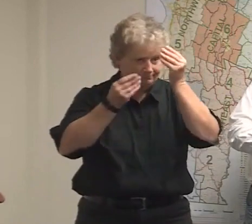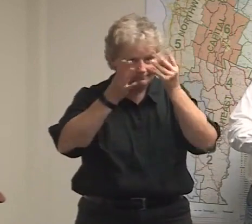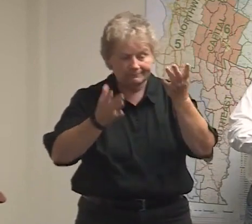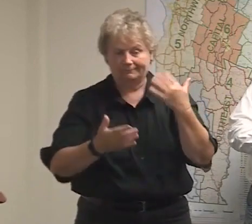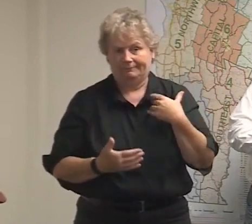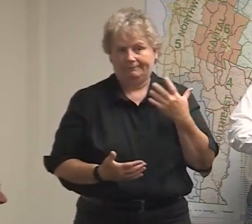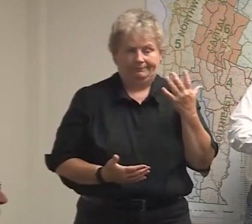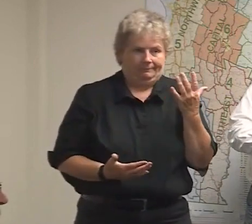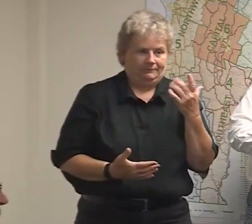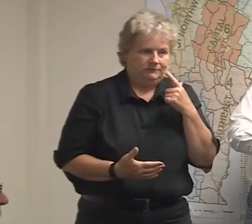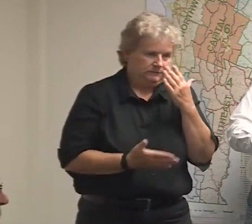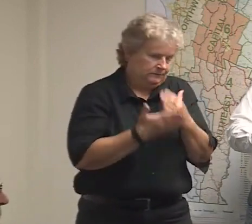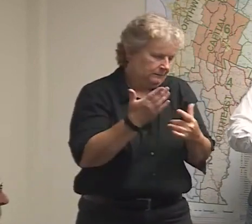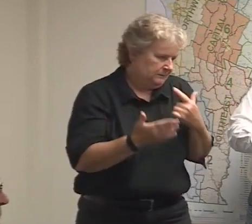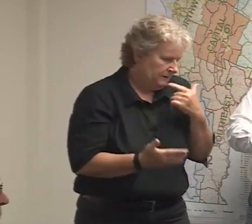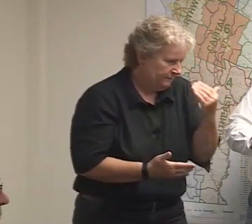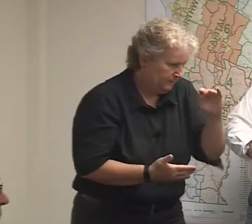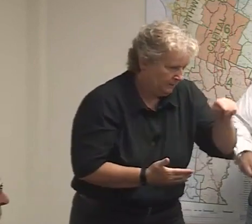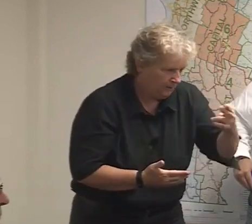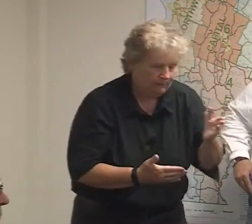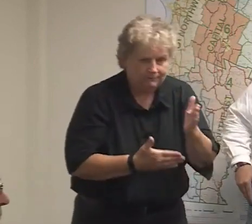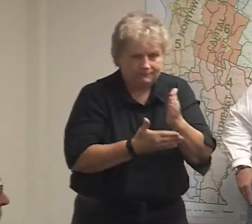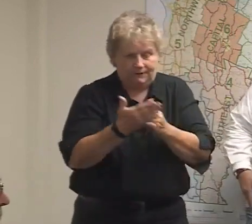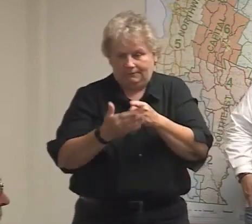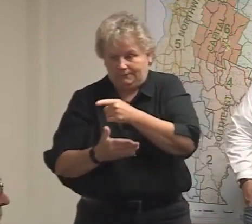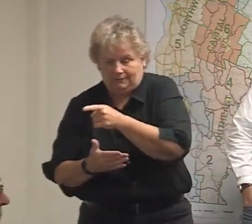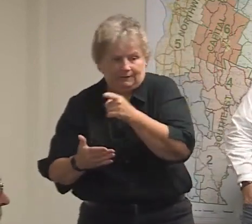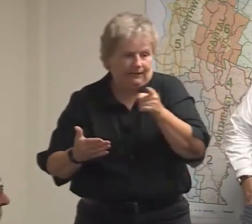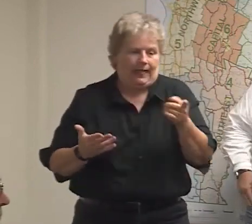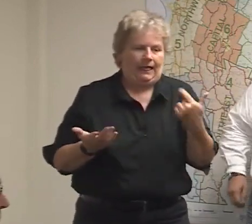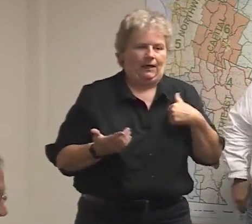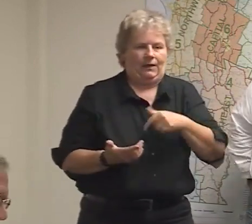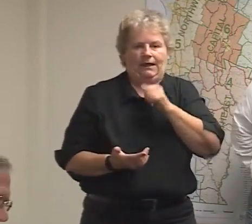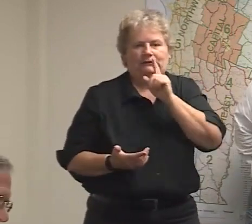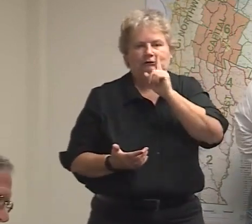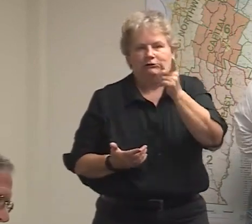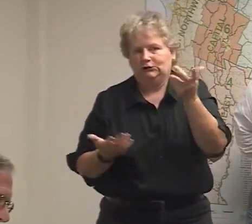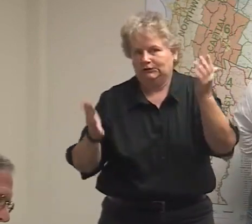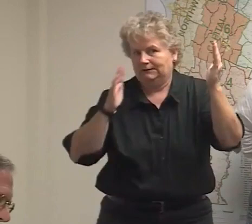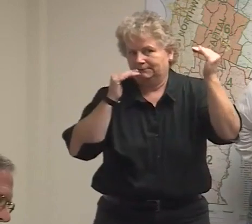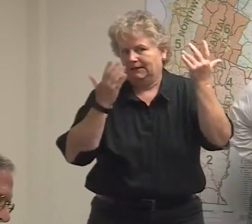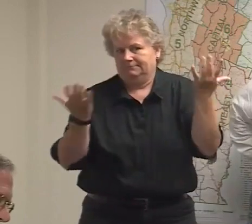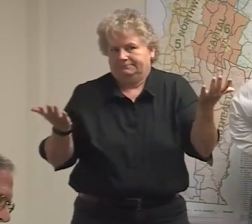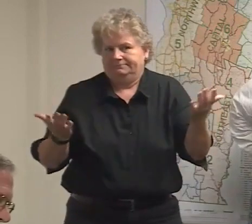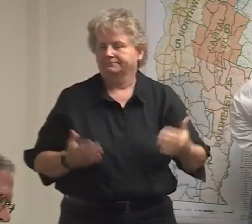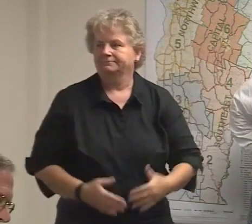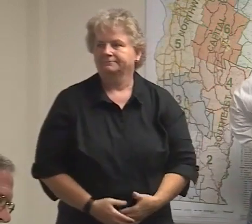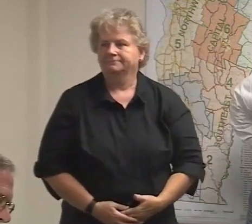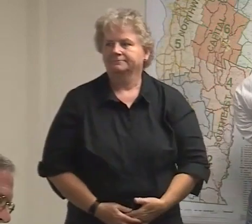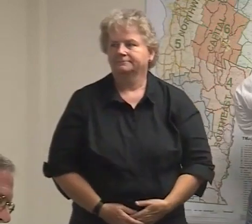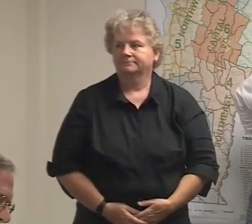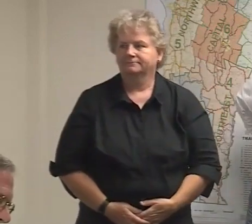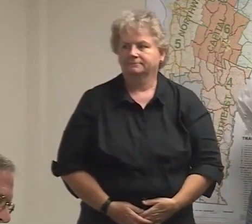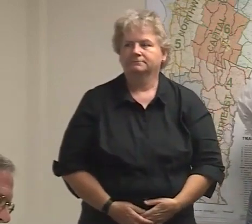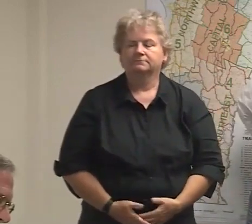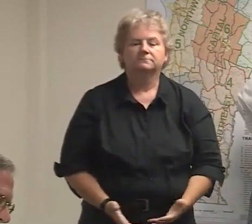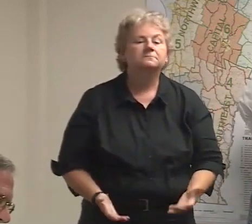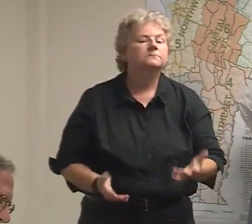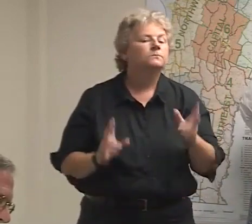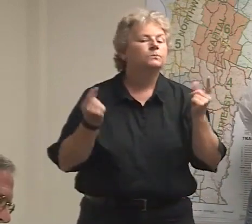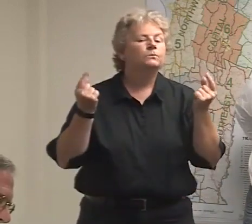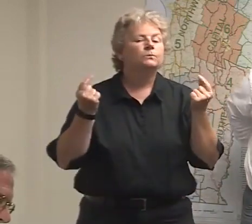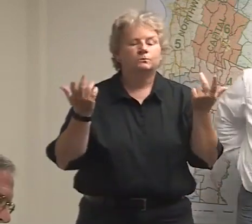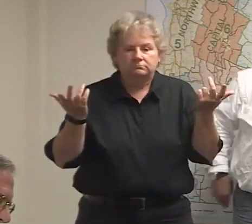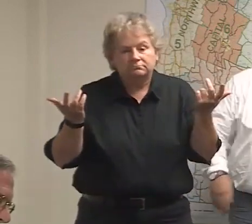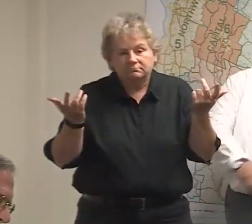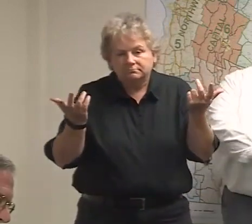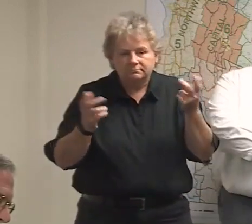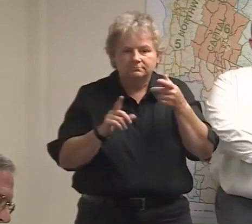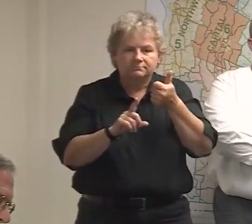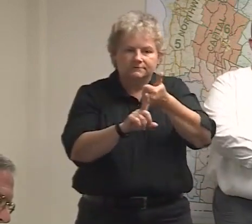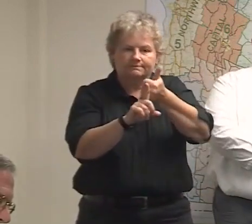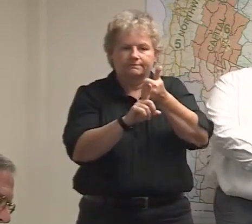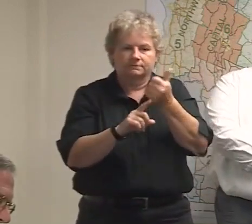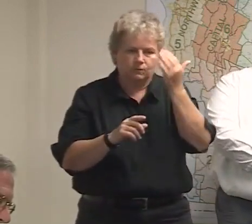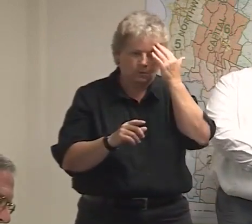SO, AGAIN, THAT’S WHY I’M I’M VERY CONCERNED THAT PEOPLE I WANT TO BE SURE THAT WE PAY ATTENTION TO THIS, THAT THIS IS NOT OVER.